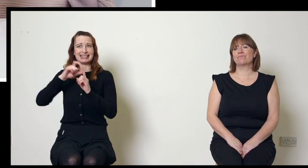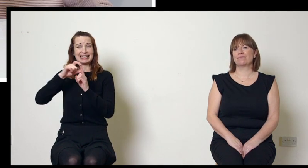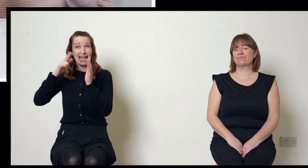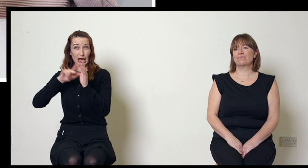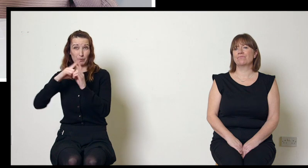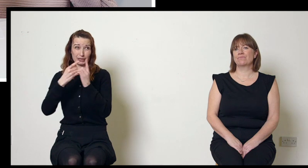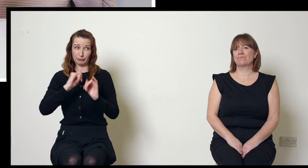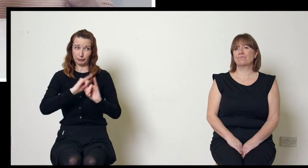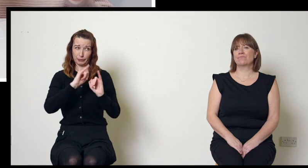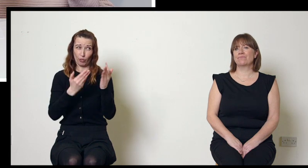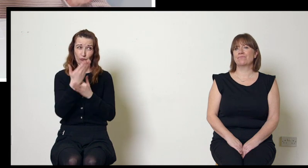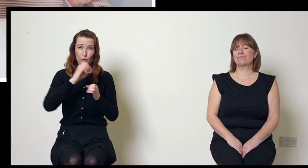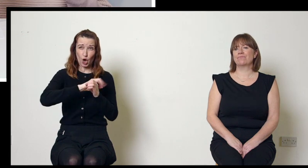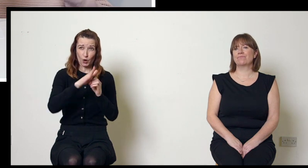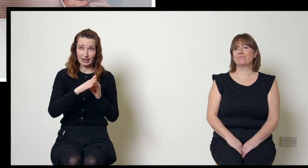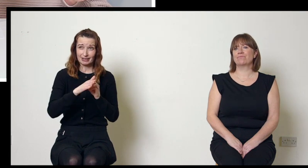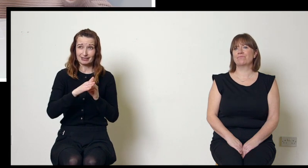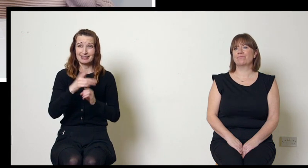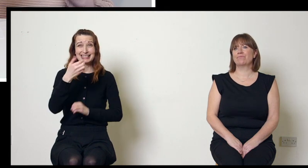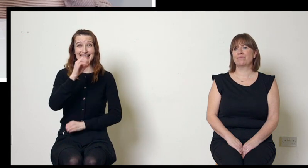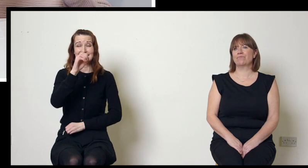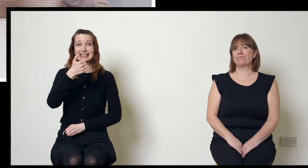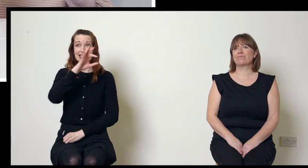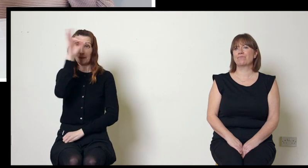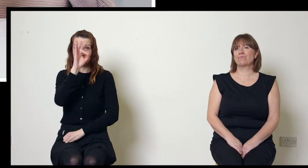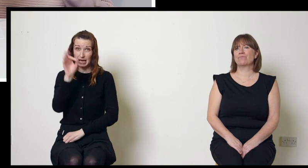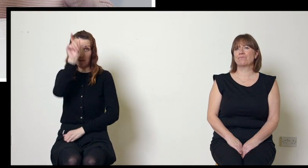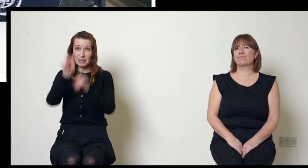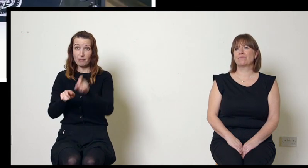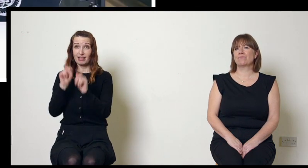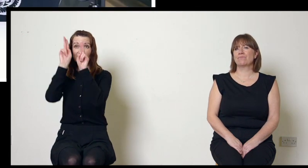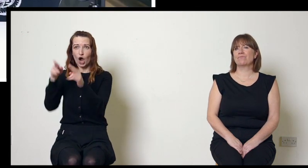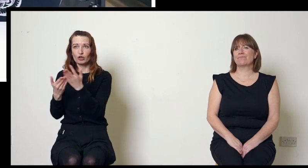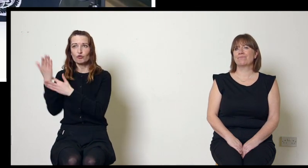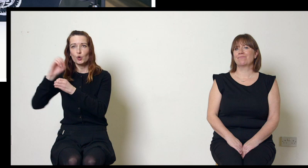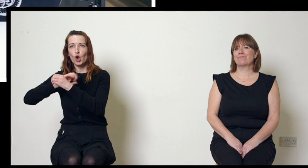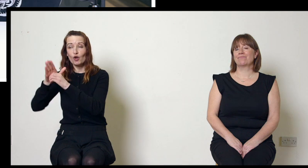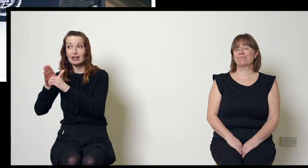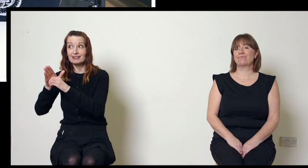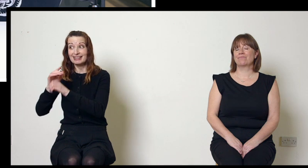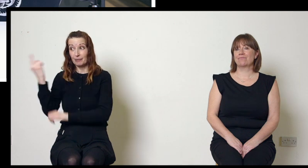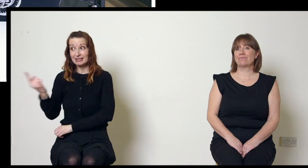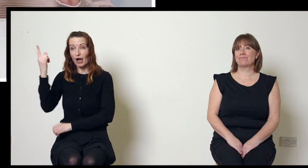who passed away and died from COVID in the UK were DDN, right? So it was utterly horrendous.